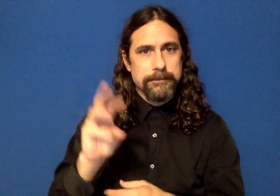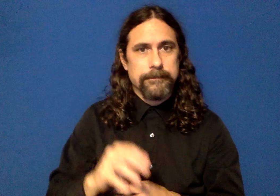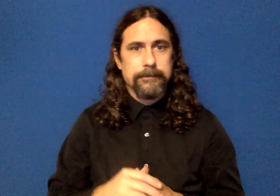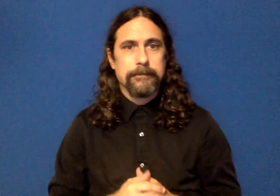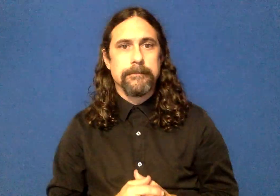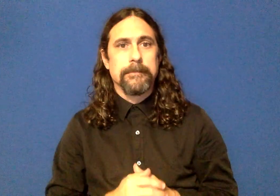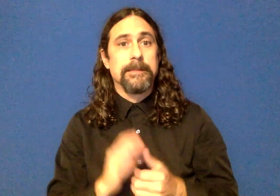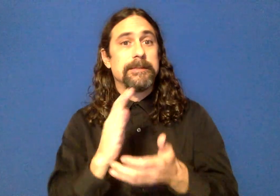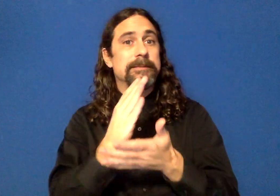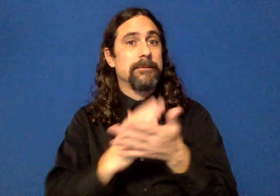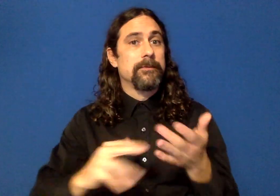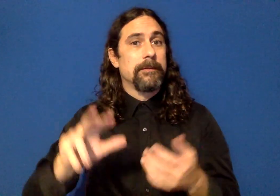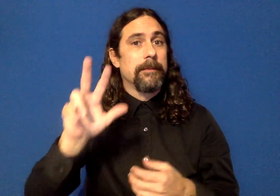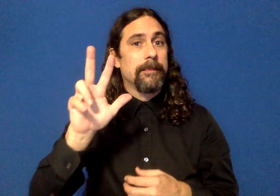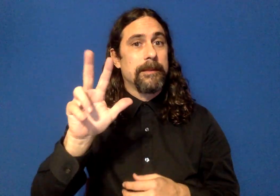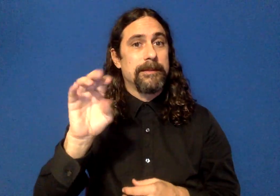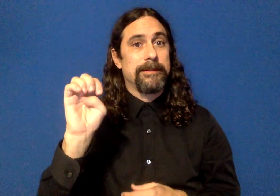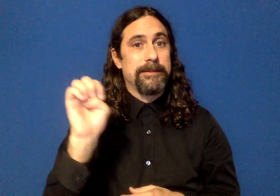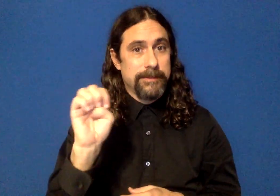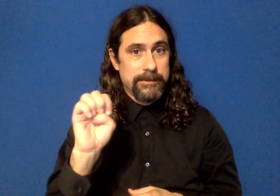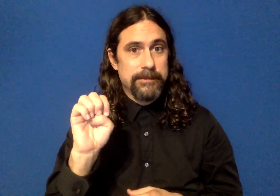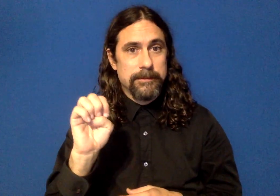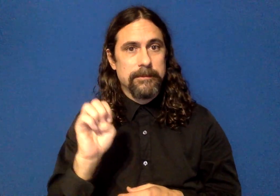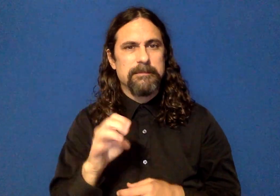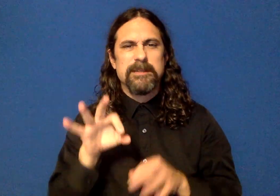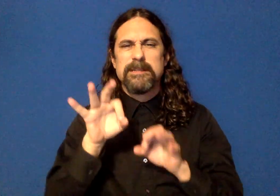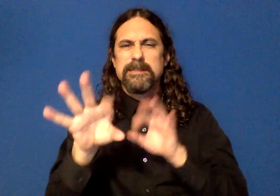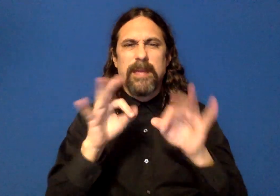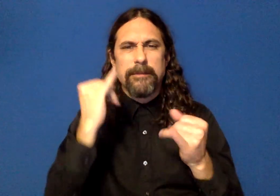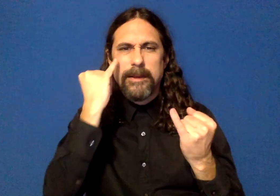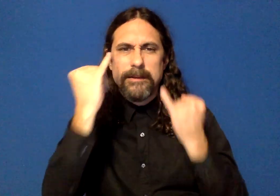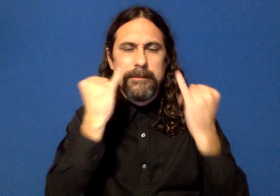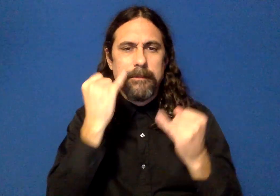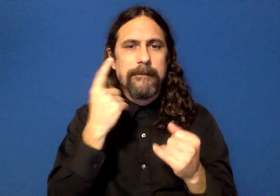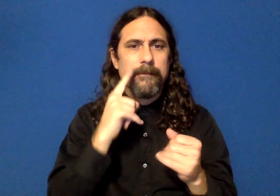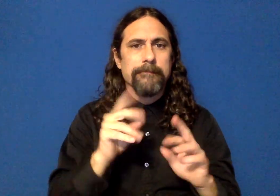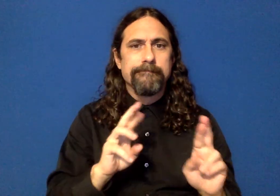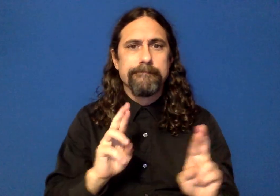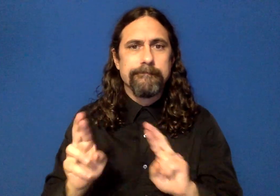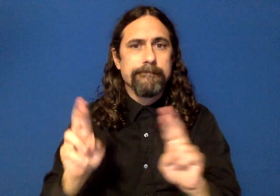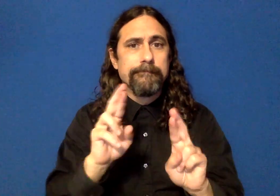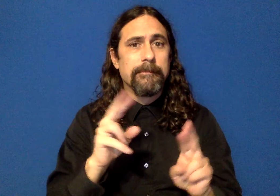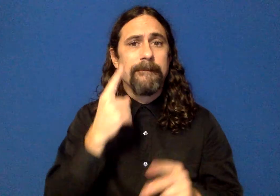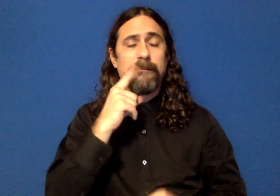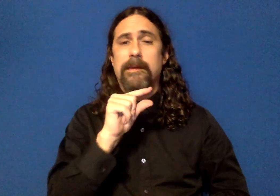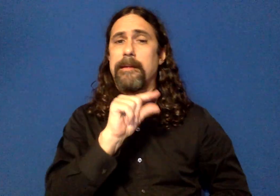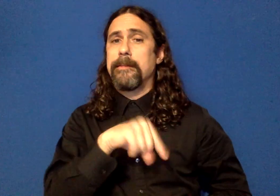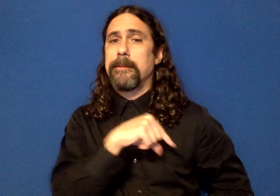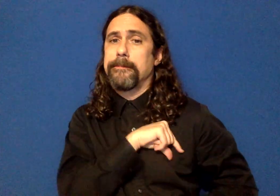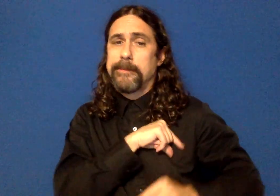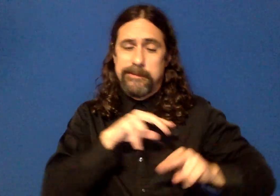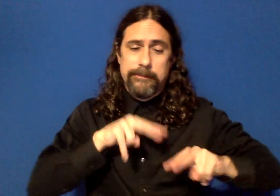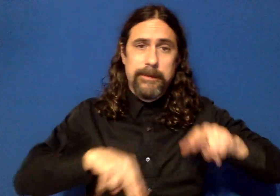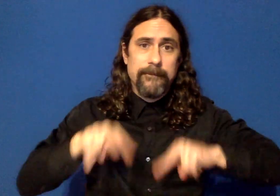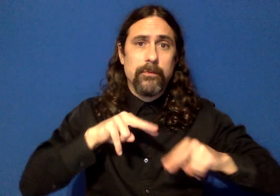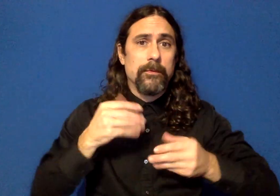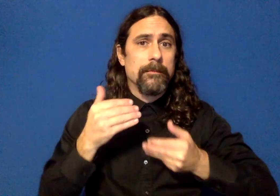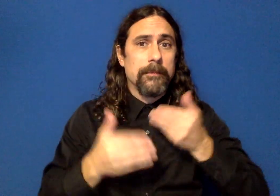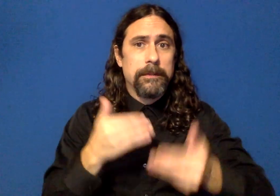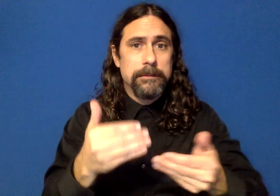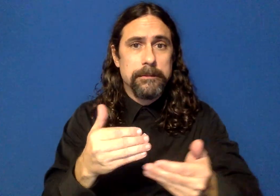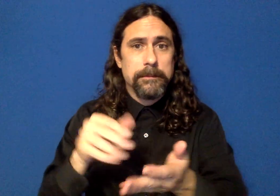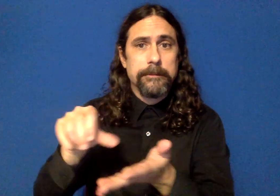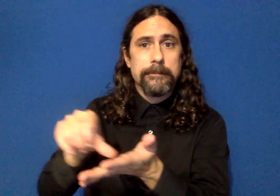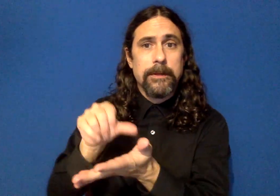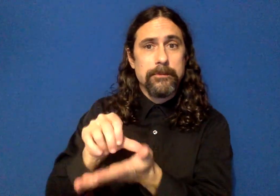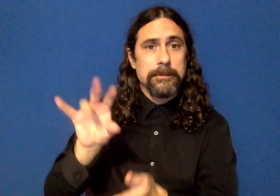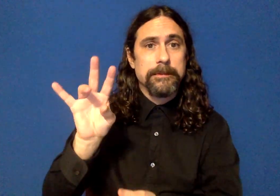Section 3. e. Tips for preparing for the eligibility review process 7